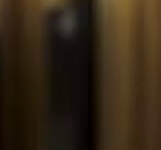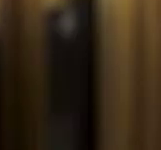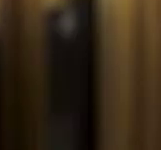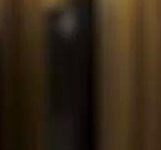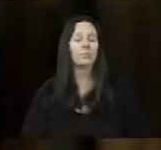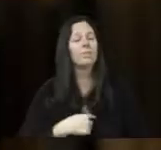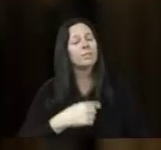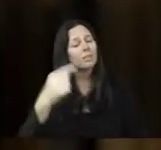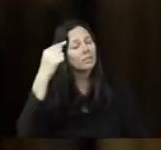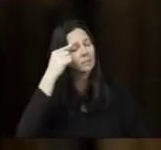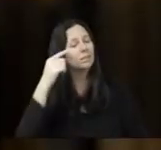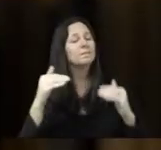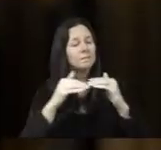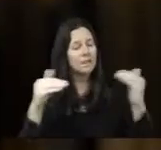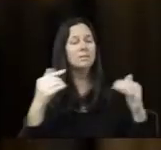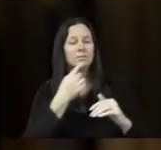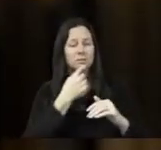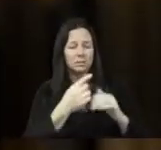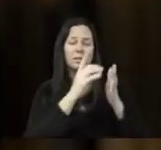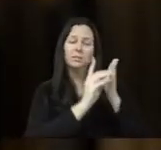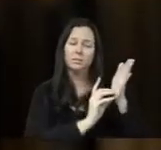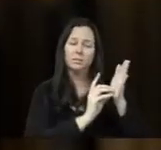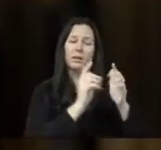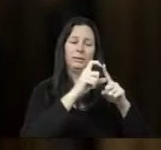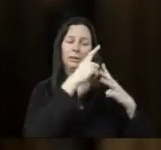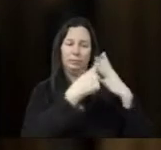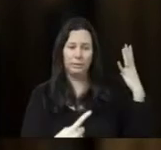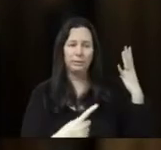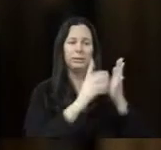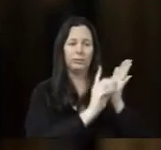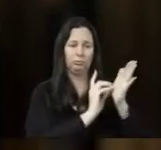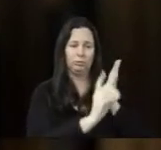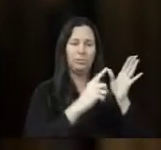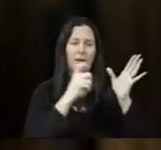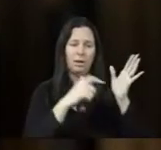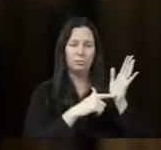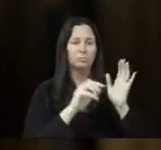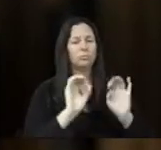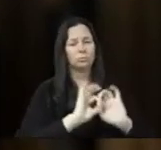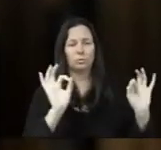I think it's fair to say that the Disability Discrimination Act has not brought the benefits